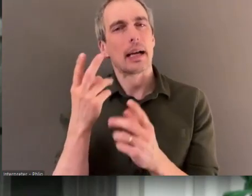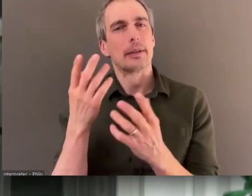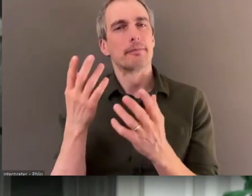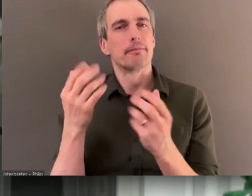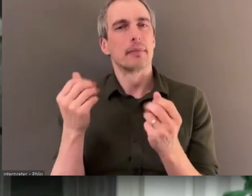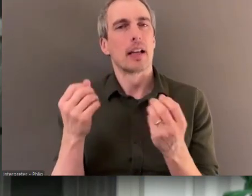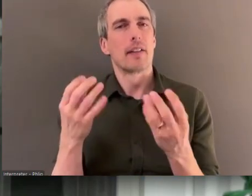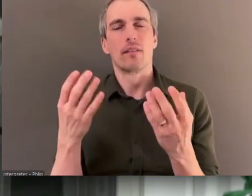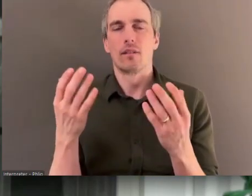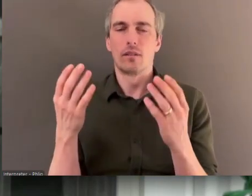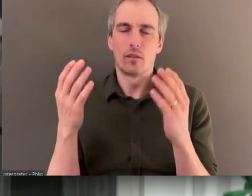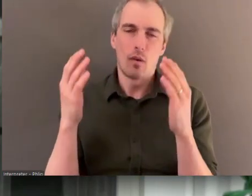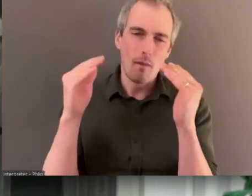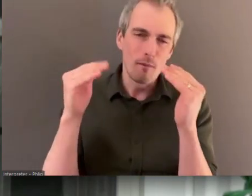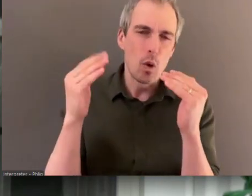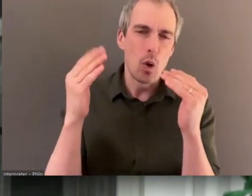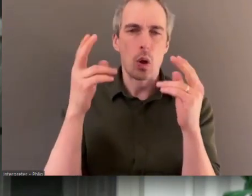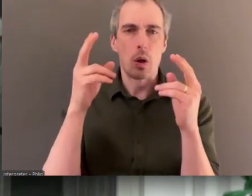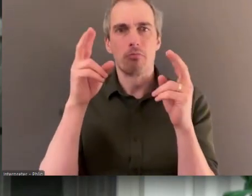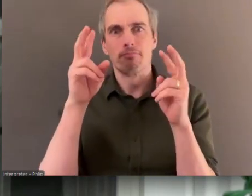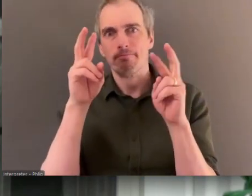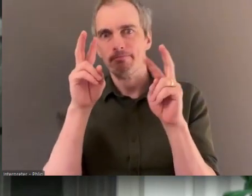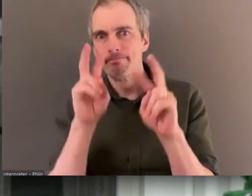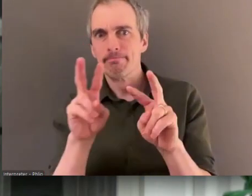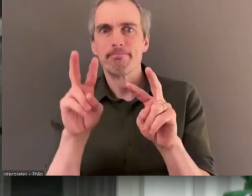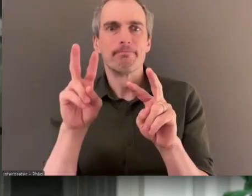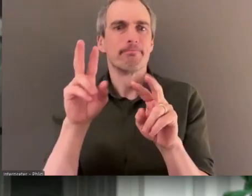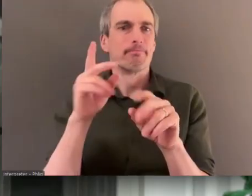MathML and stuff like that. The agents understand that quite well.